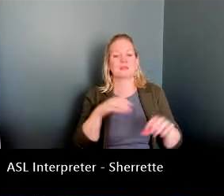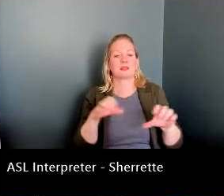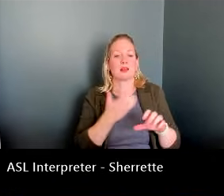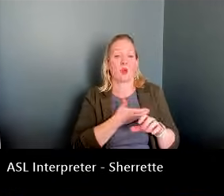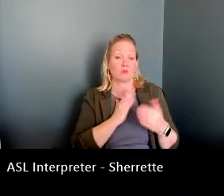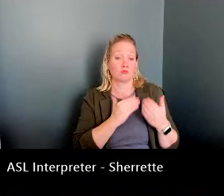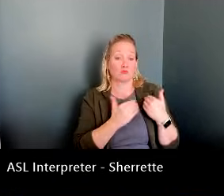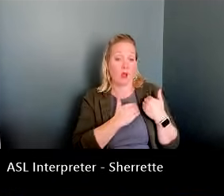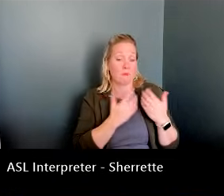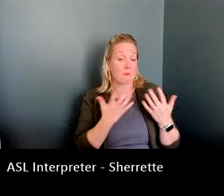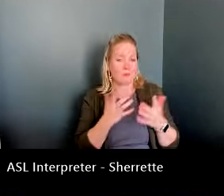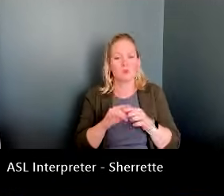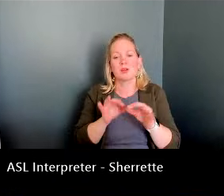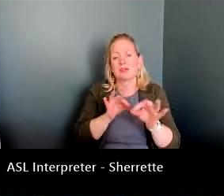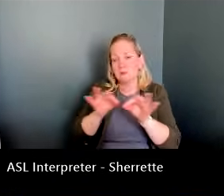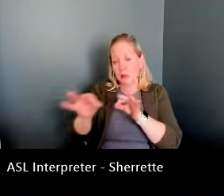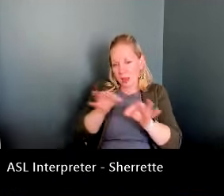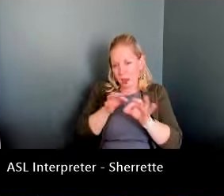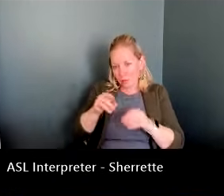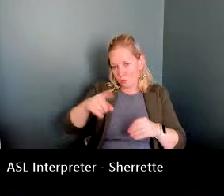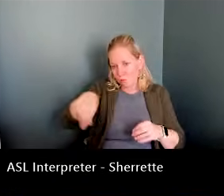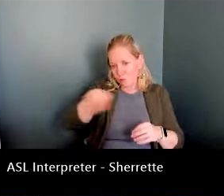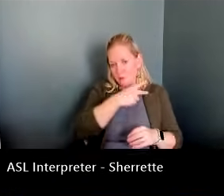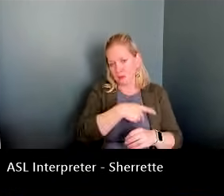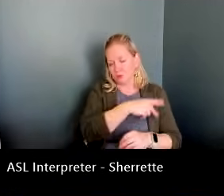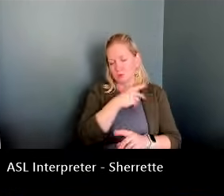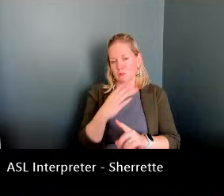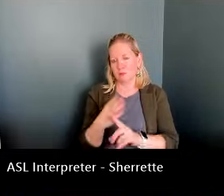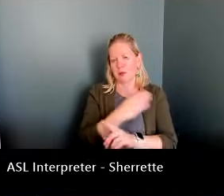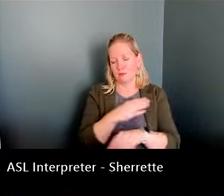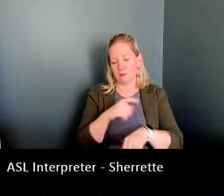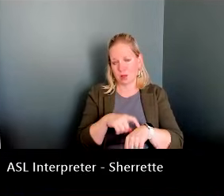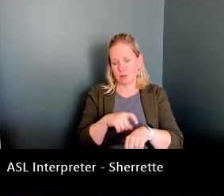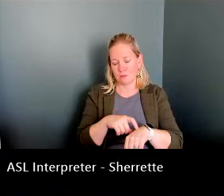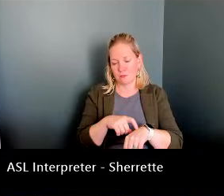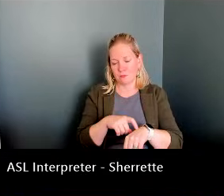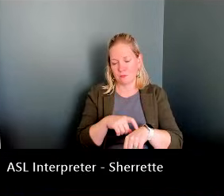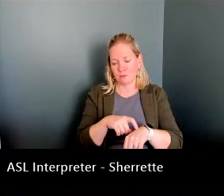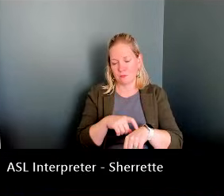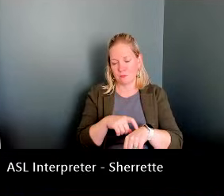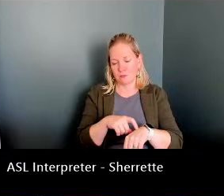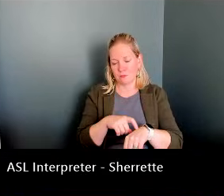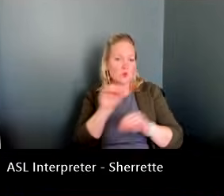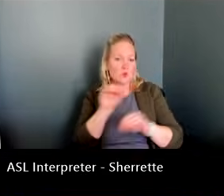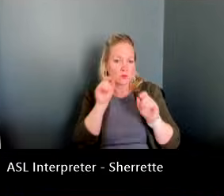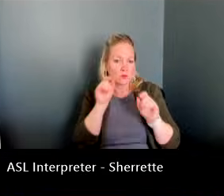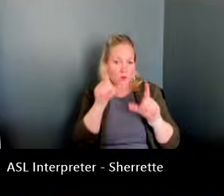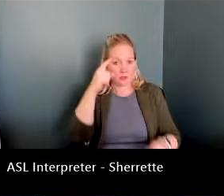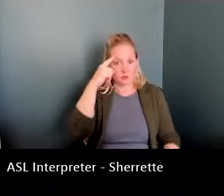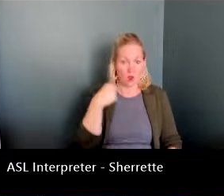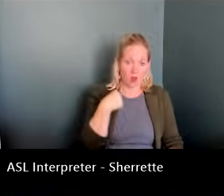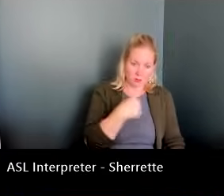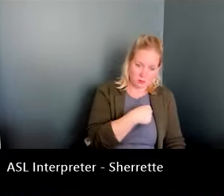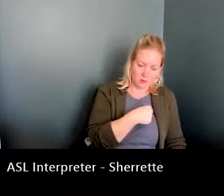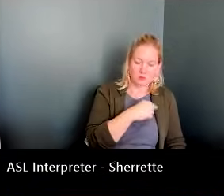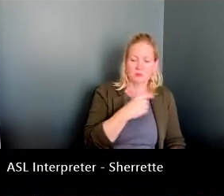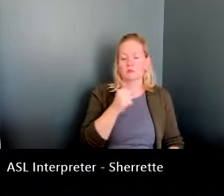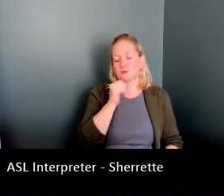to the patients ahead of time, and it will not be a surprise to us or to the patients. Next slide.